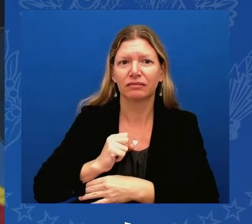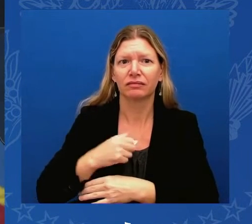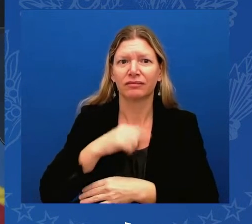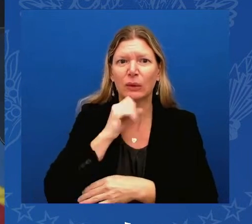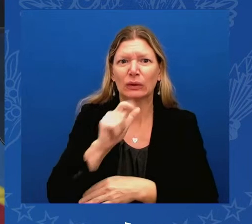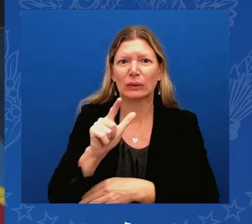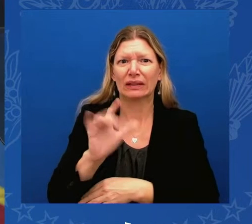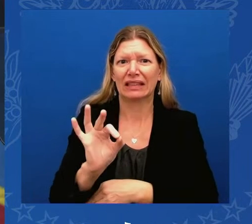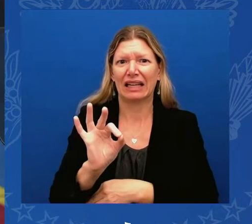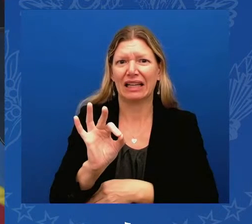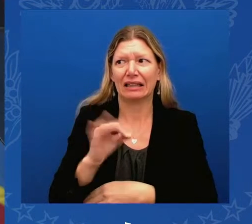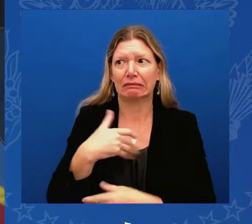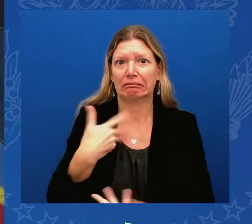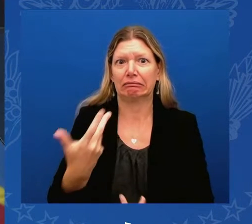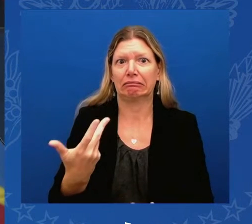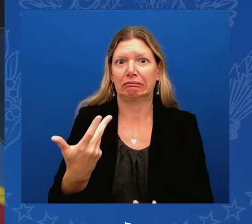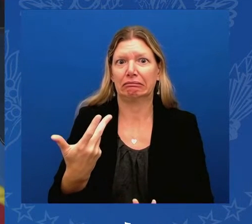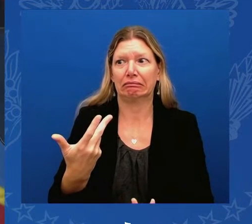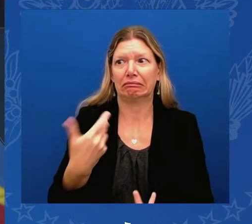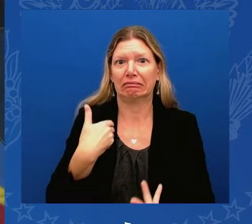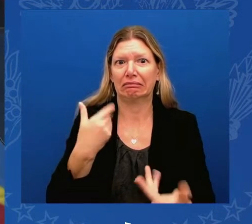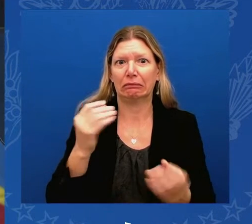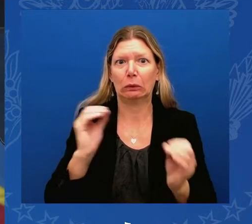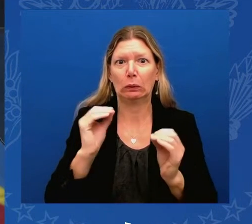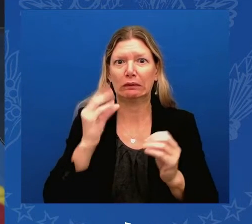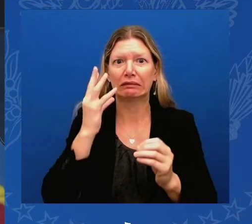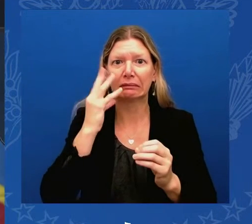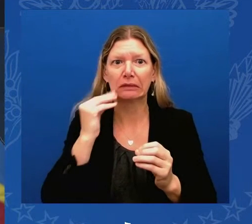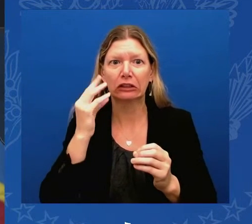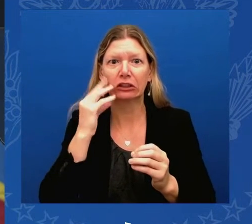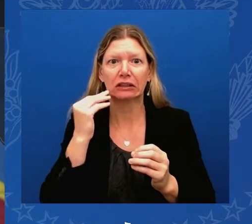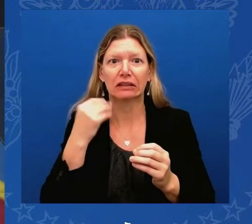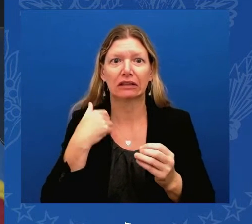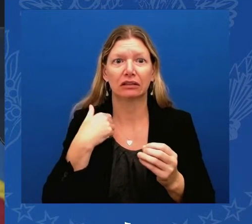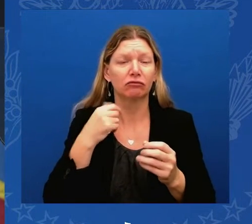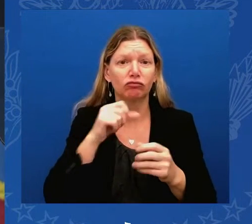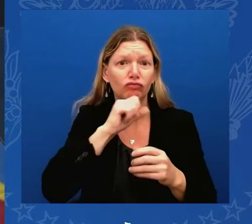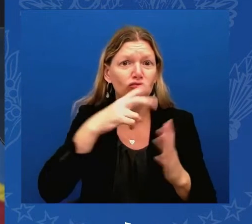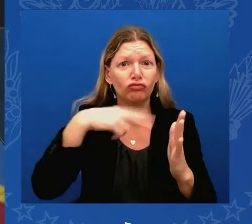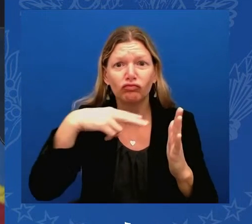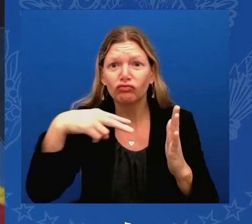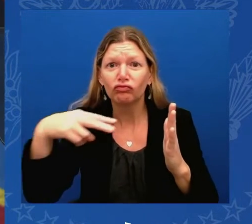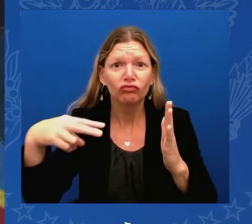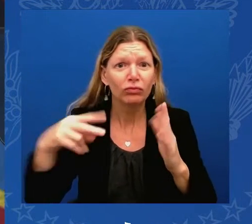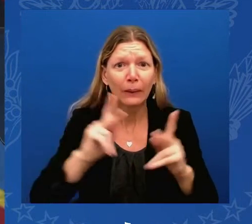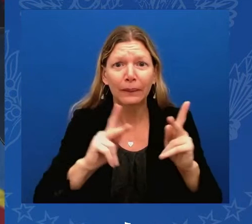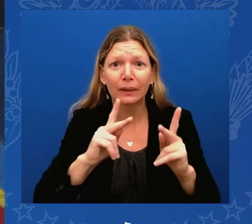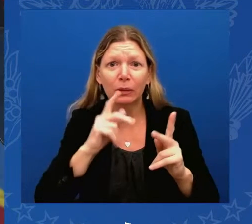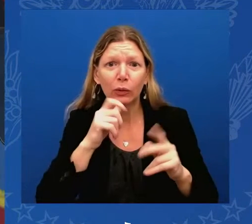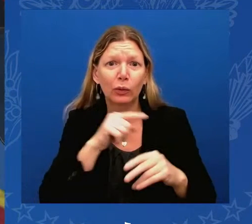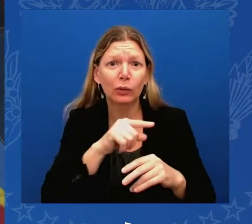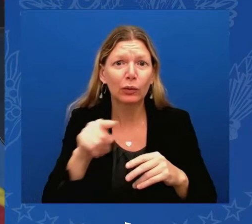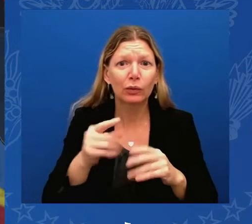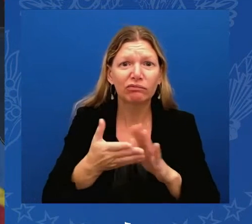I didn't know I was going to run -- when a group of senior members of the Democratic Party came to me.